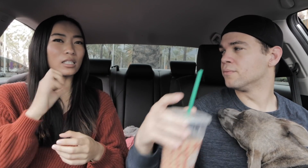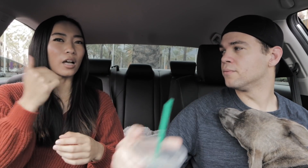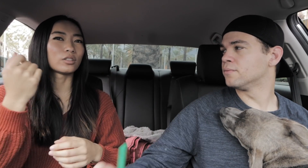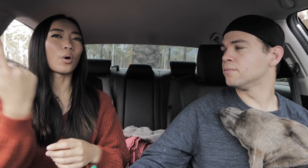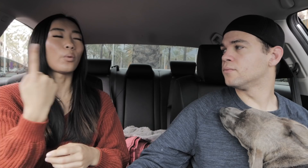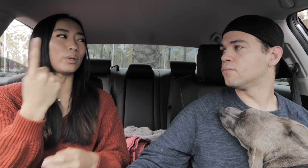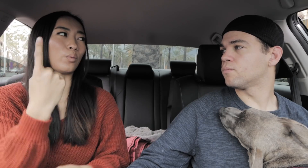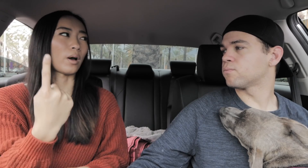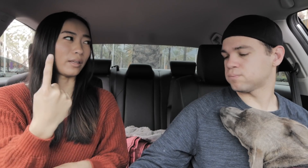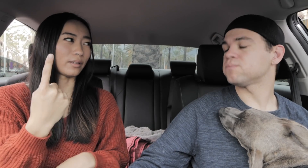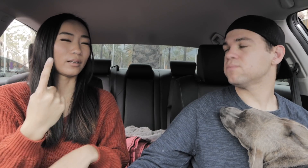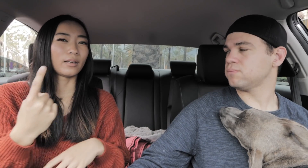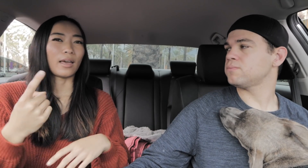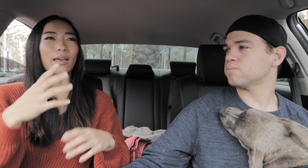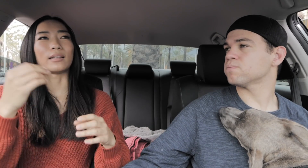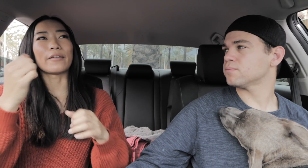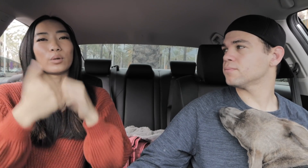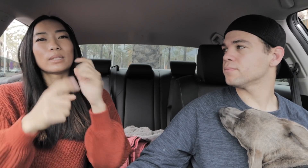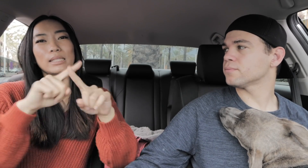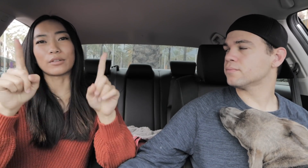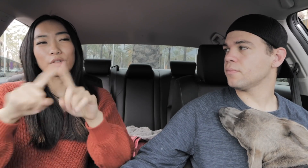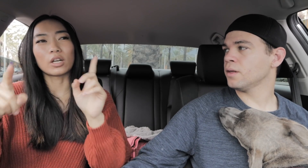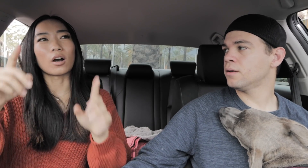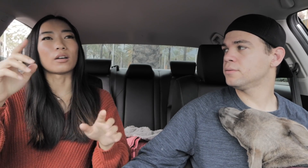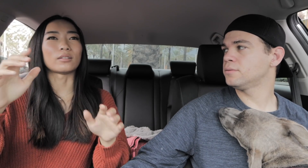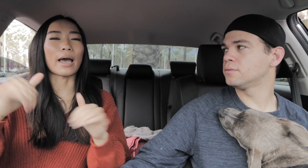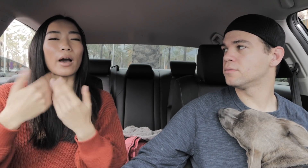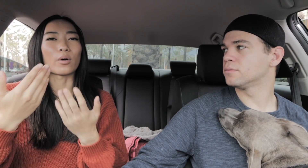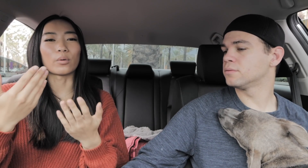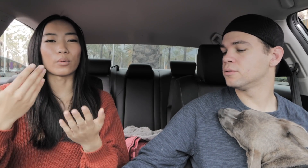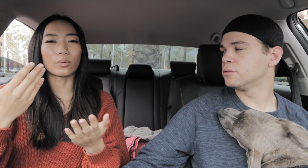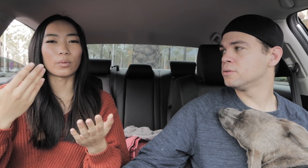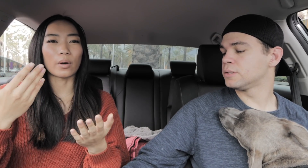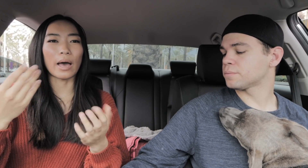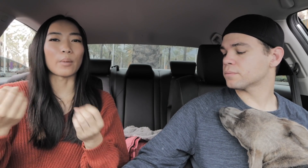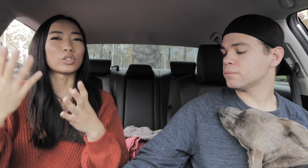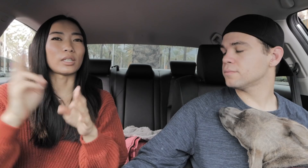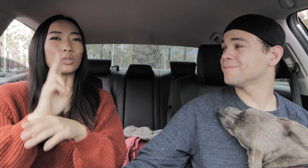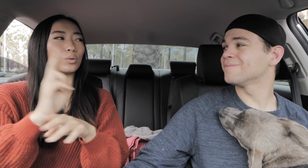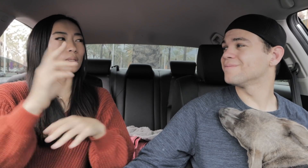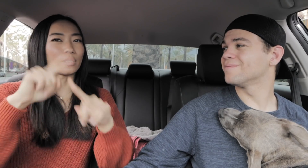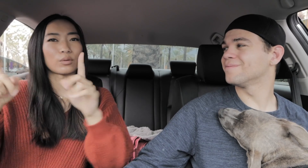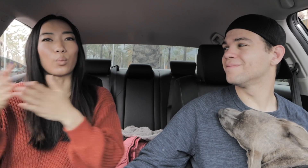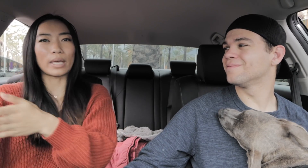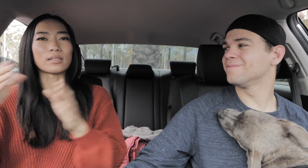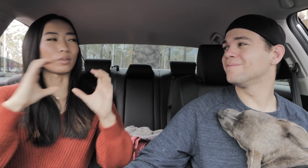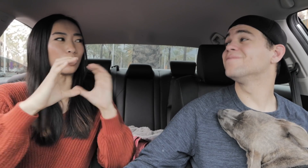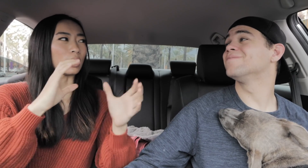R: run (working) E: run (working) E: run(mobile), run(working) different R: run (manage) E: run(manage) they're different some people have the capability to move their lips like me because I have oral training